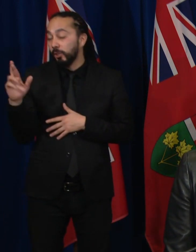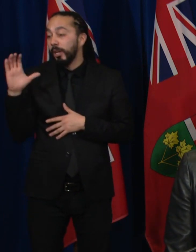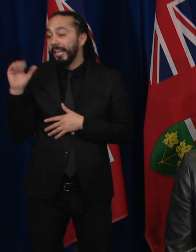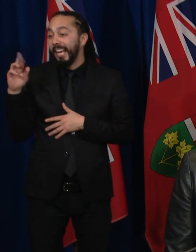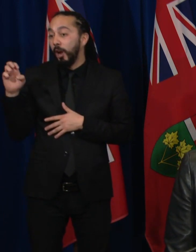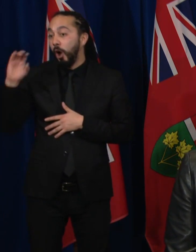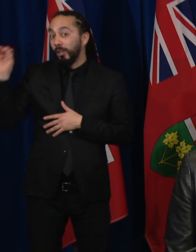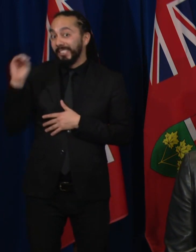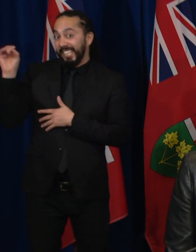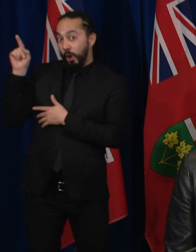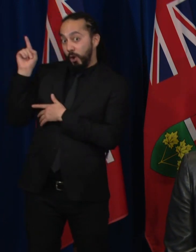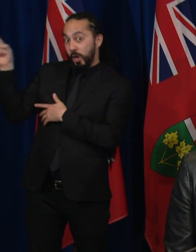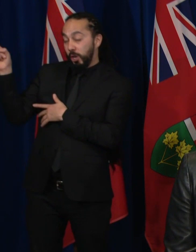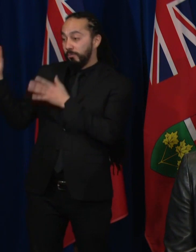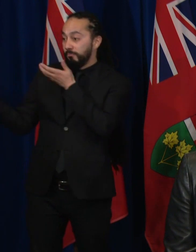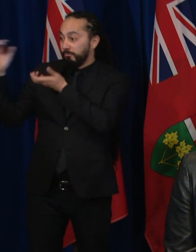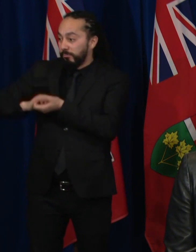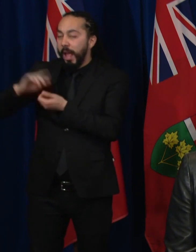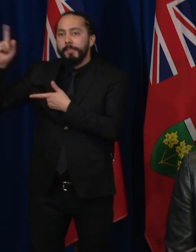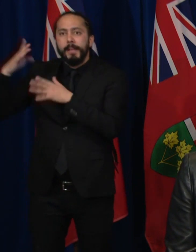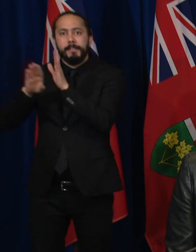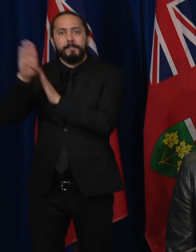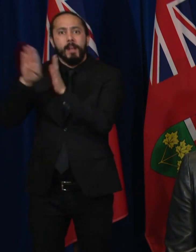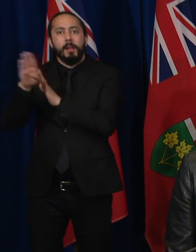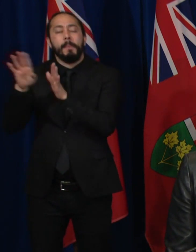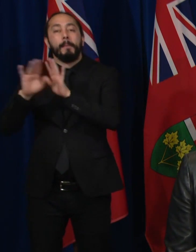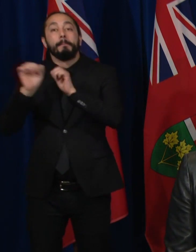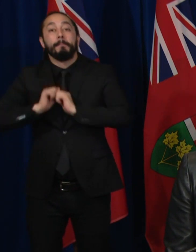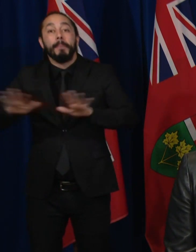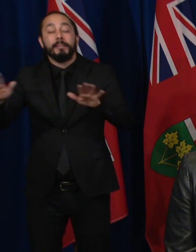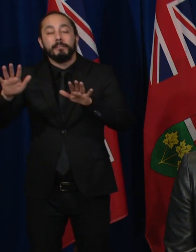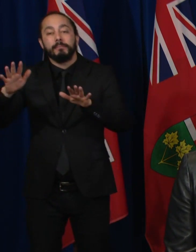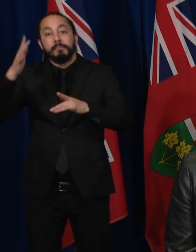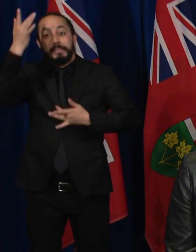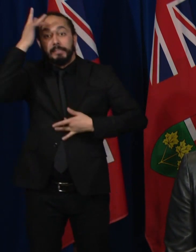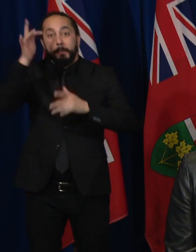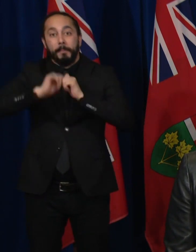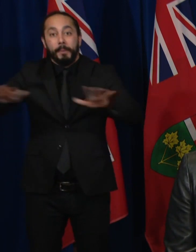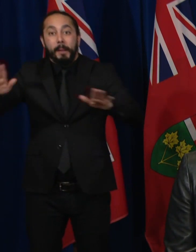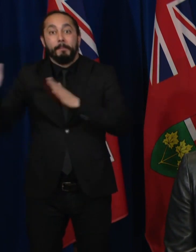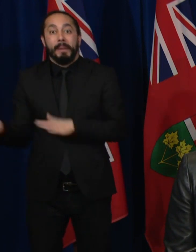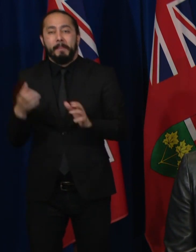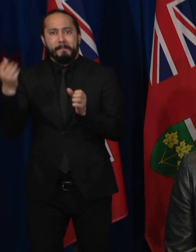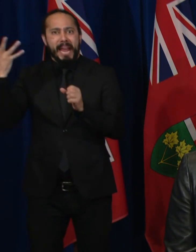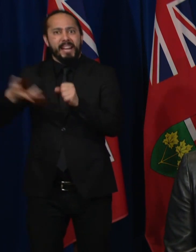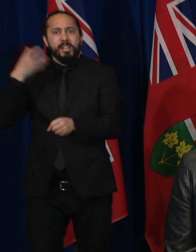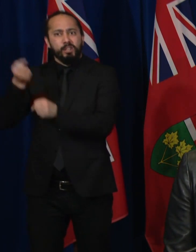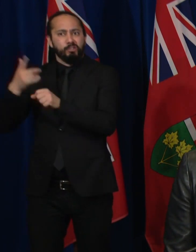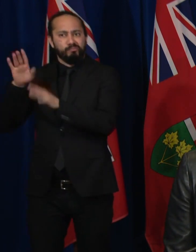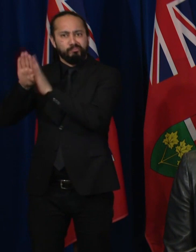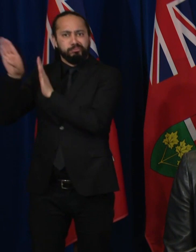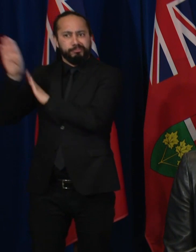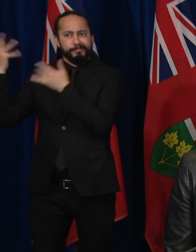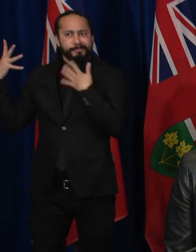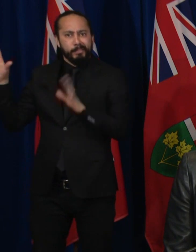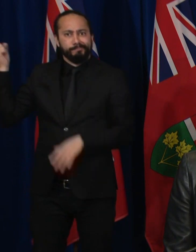care Ontario, who developed a pandemic plan years ago, and they're putting this plan into action now. I wish we